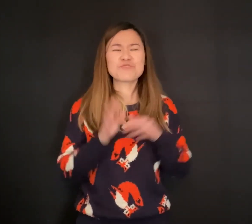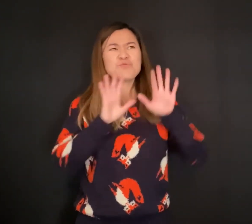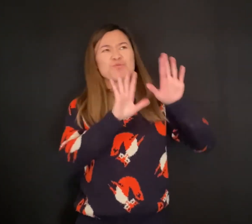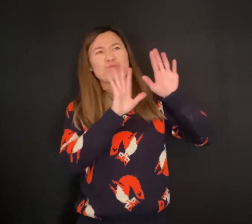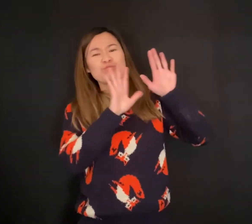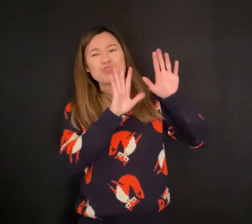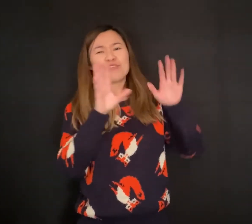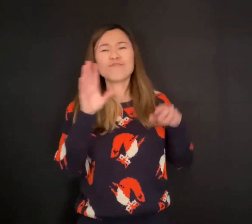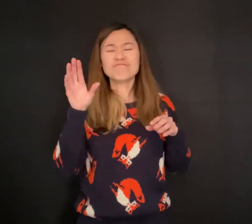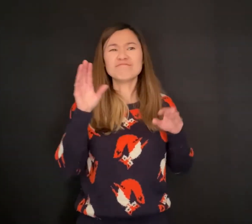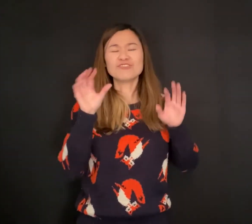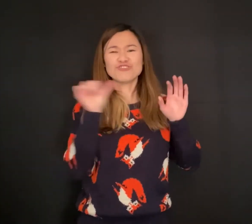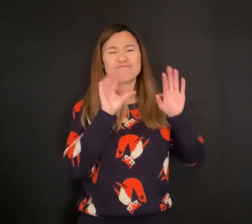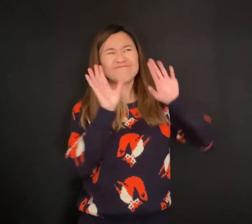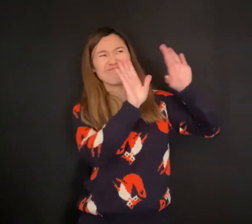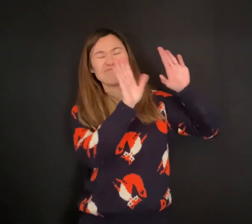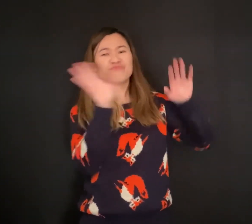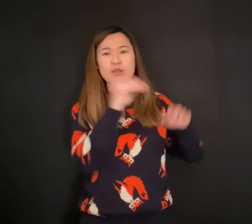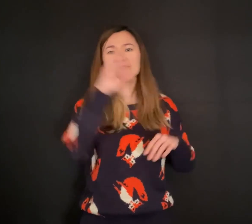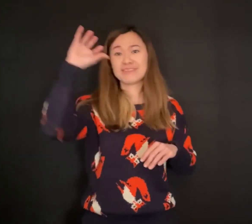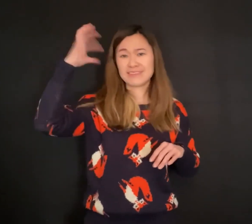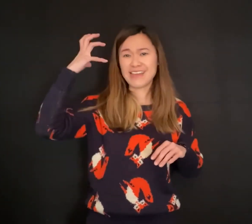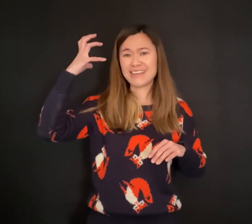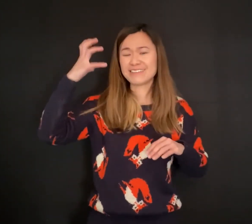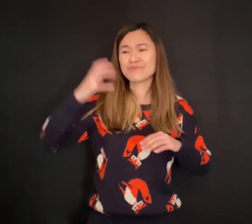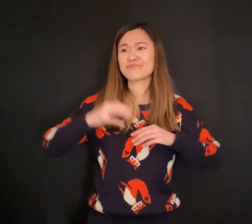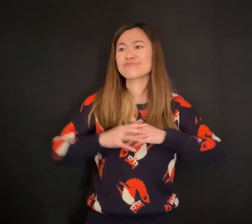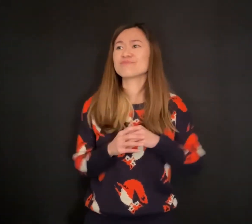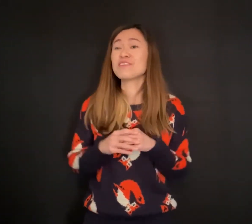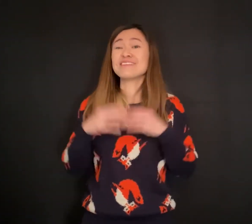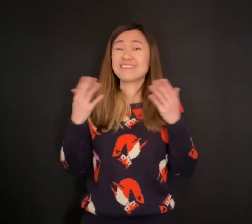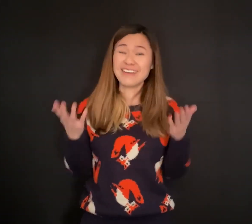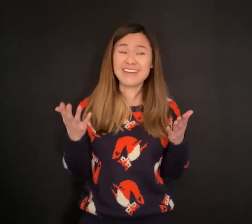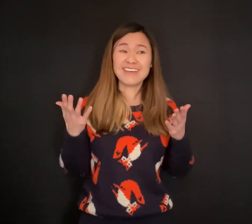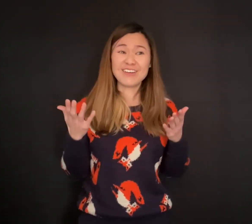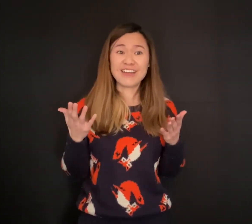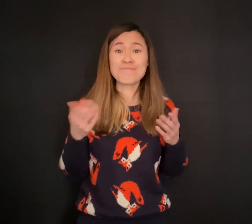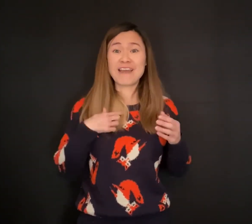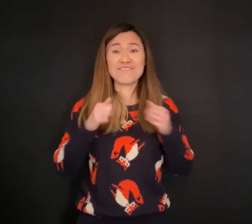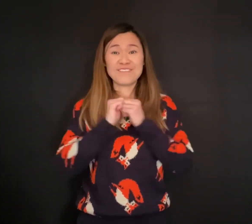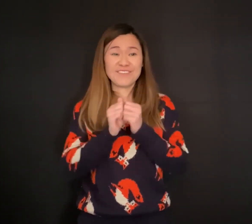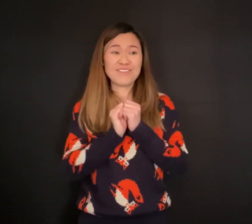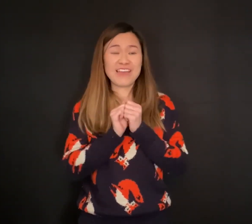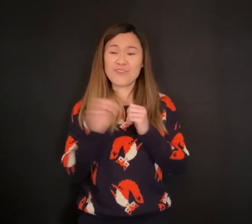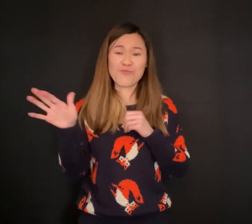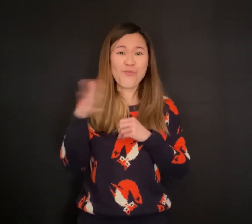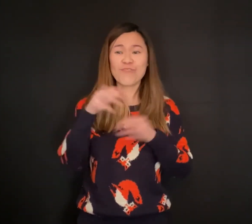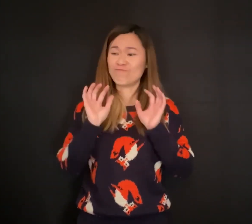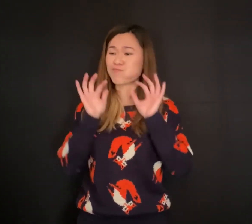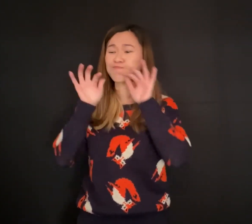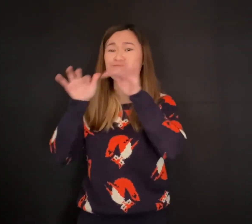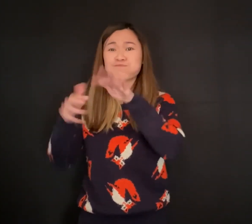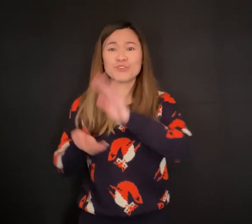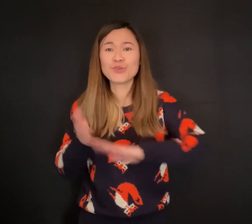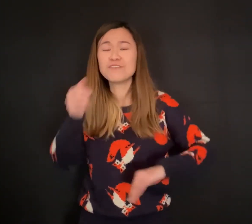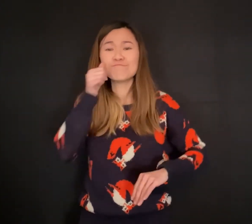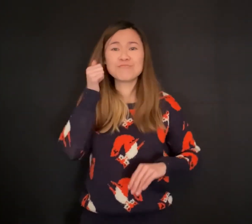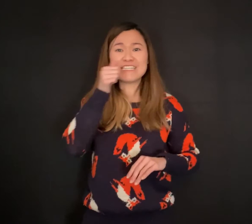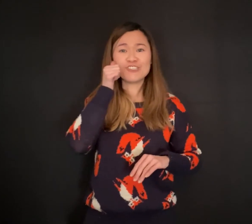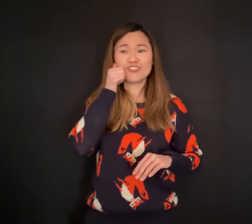I always need to protect myself from the sun. For example, my friends go to the beach